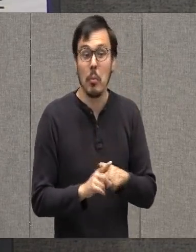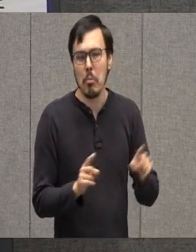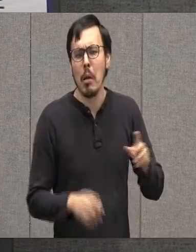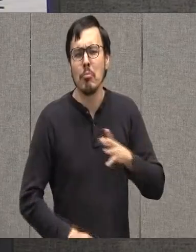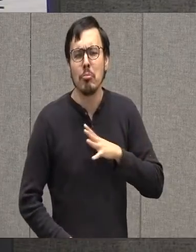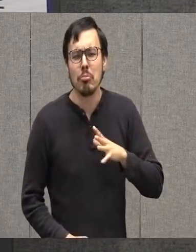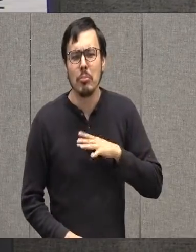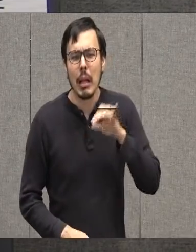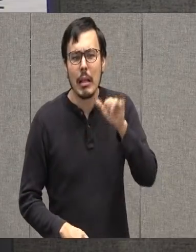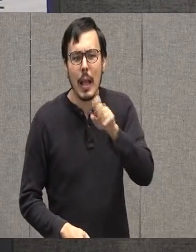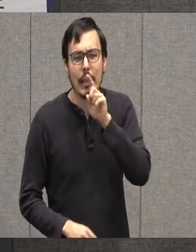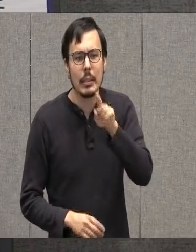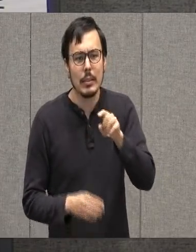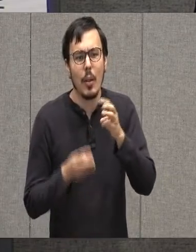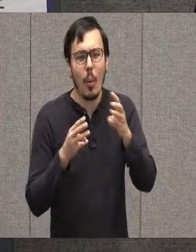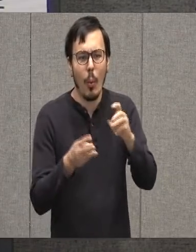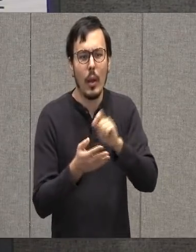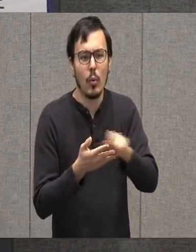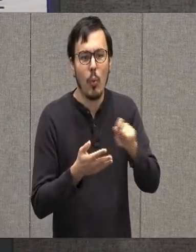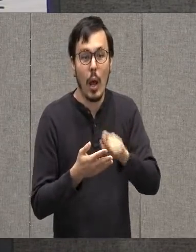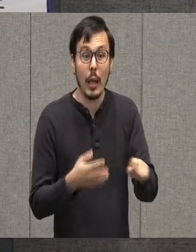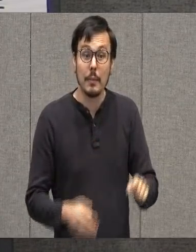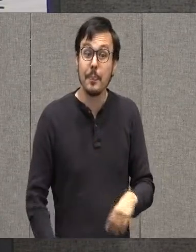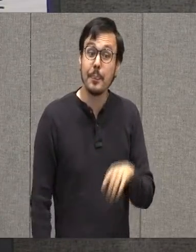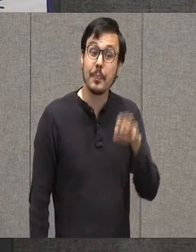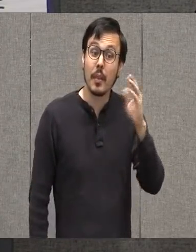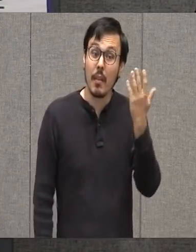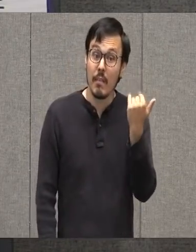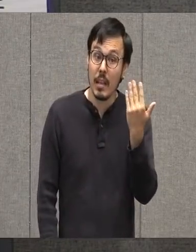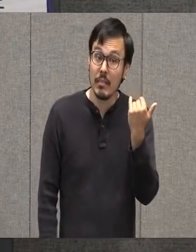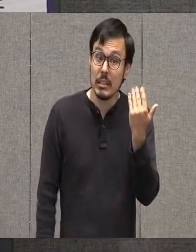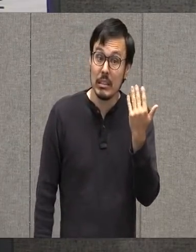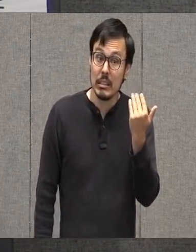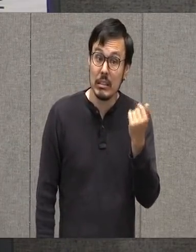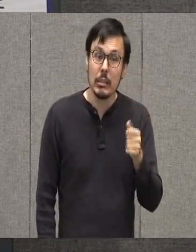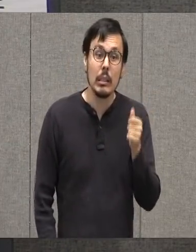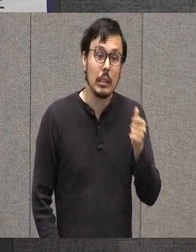Now, is 15 odd or is 15 even?